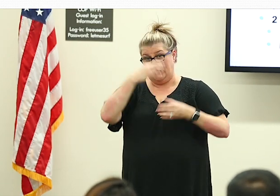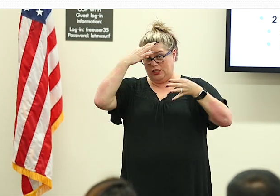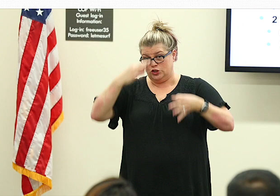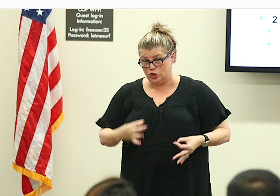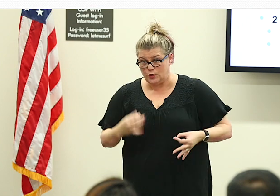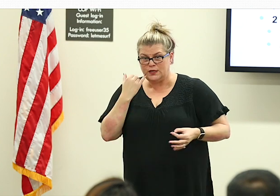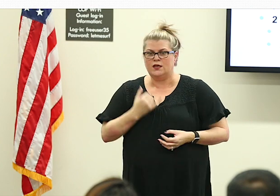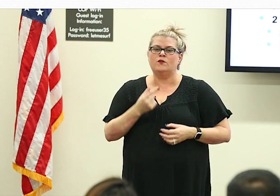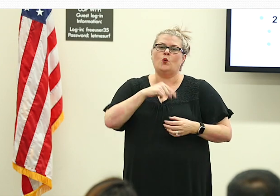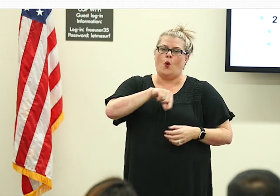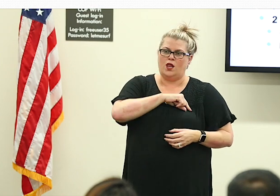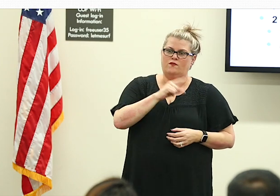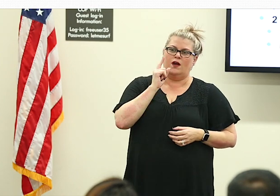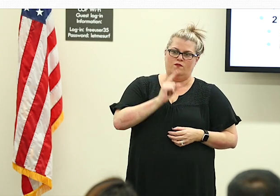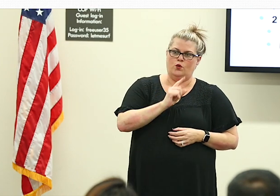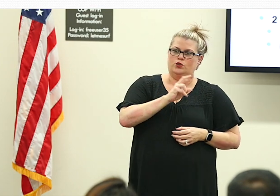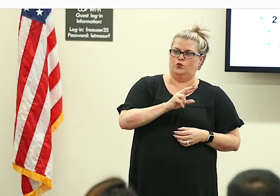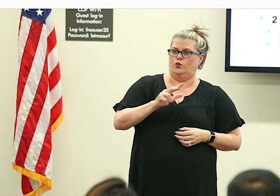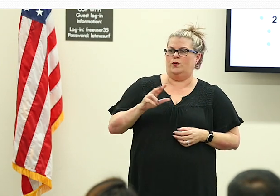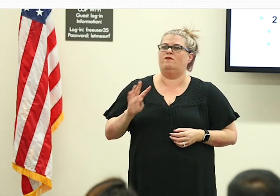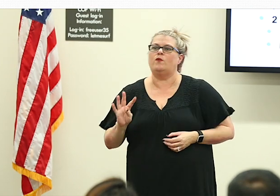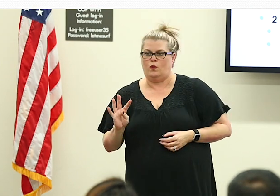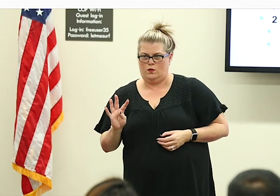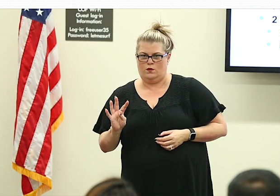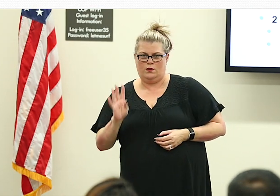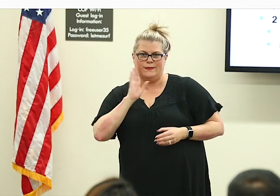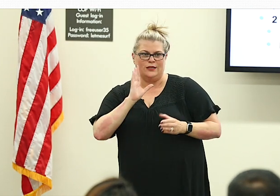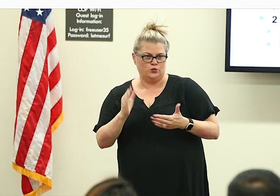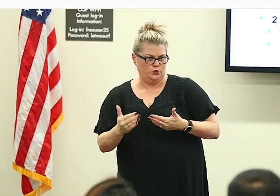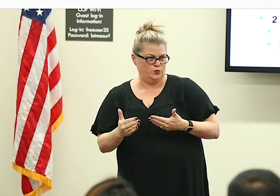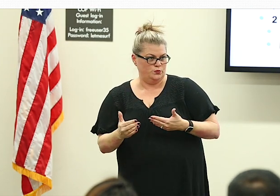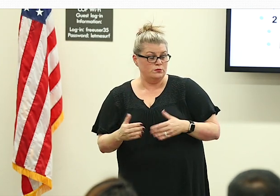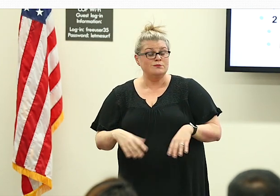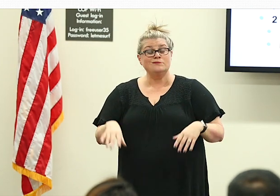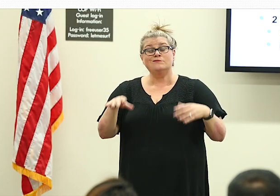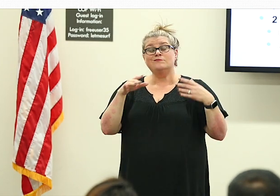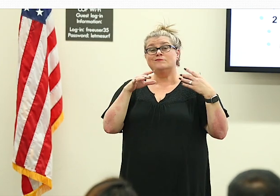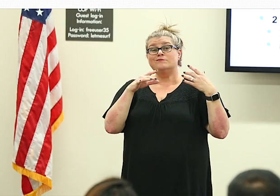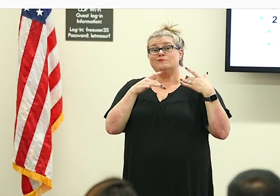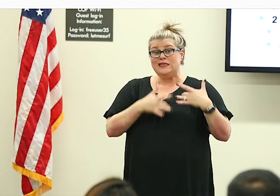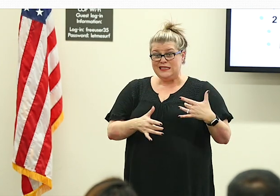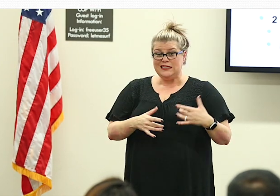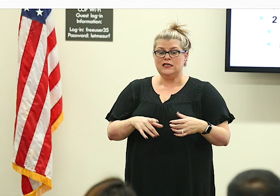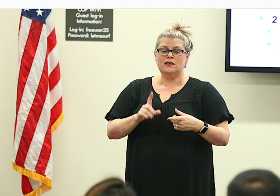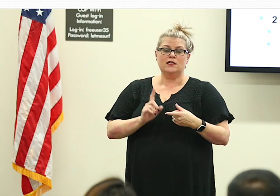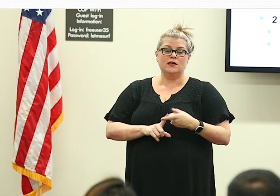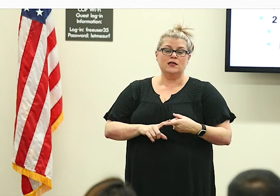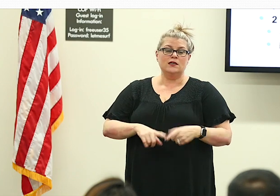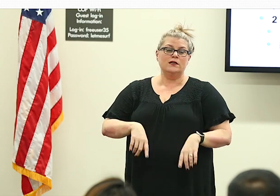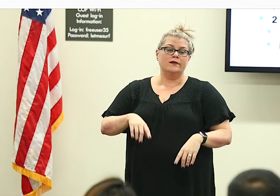for a two, three, or four-bedroom home. It's generally domestic partners, husband and wife,